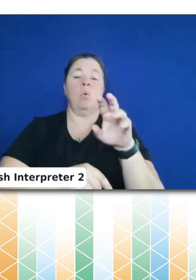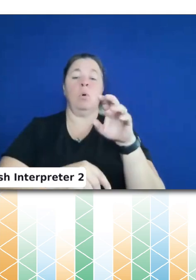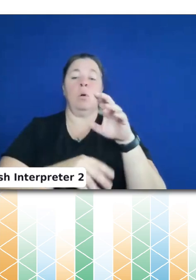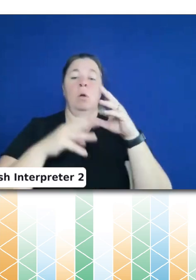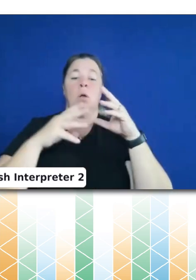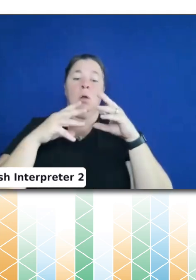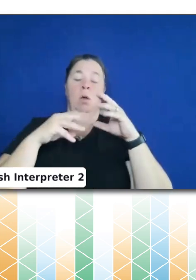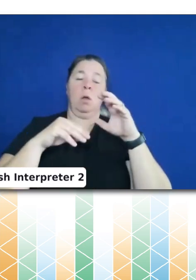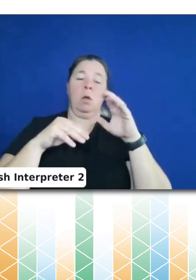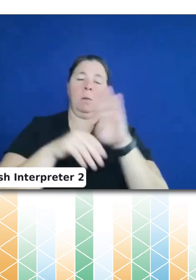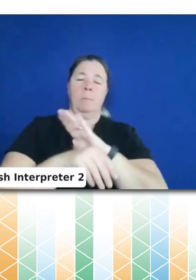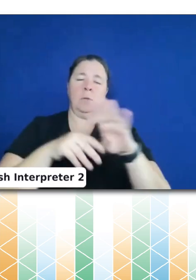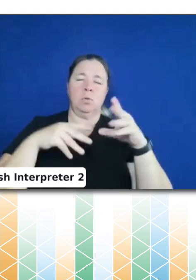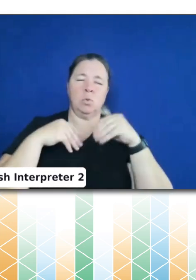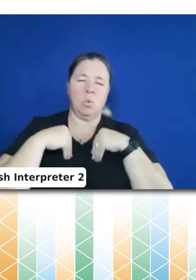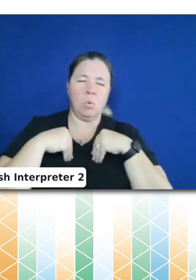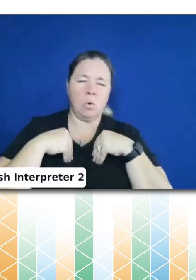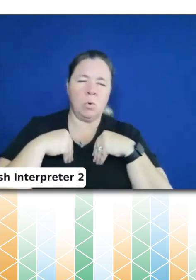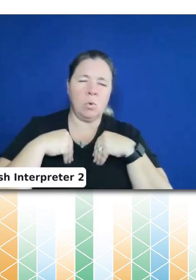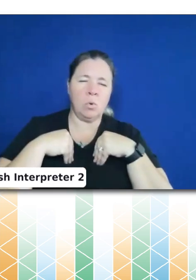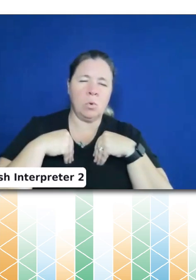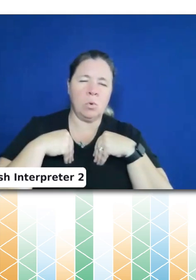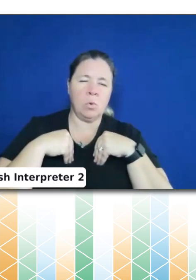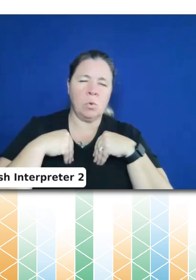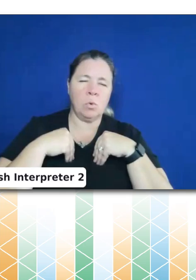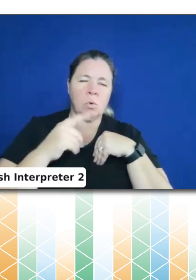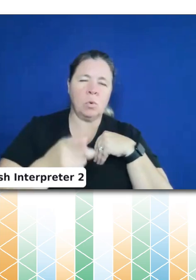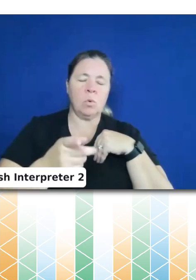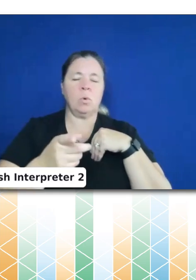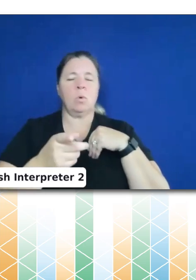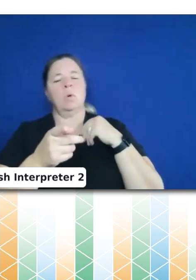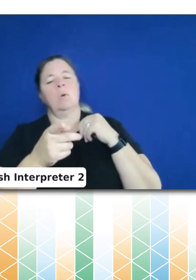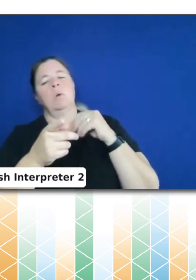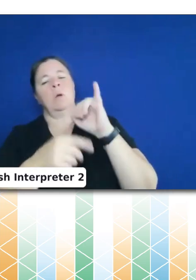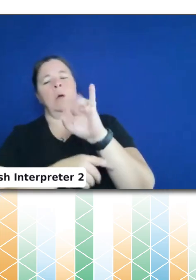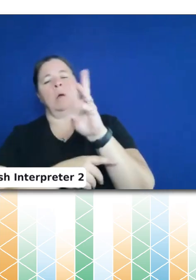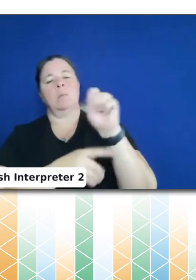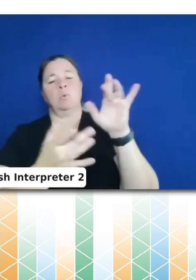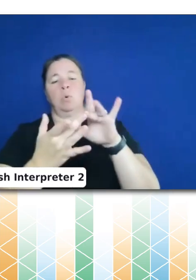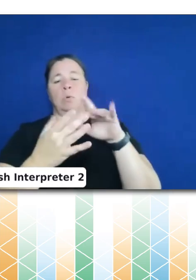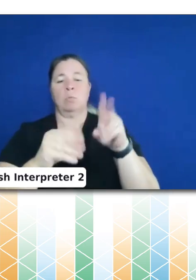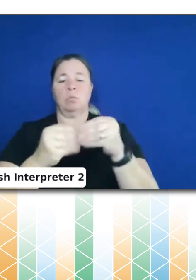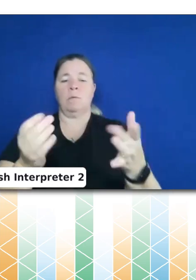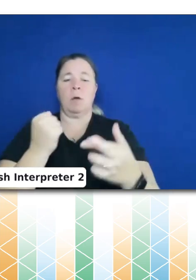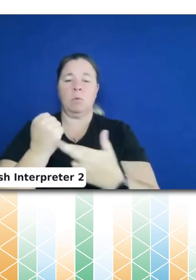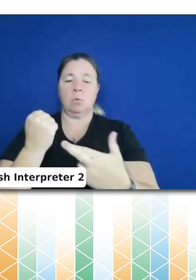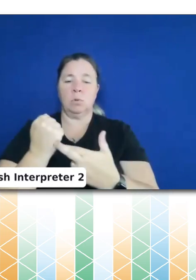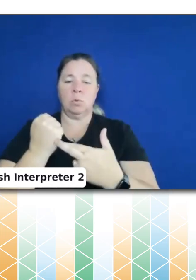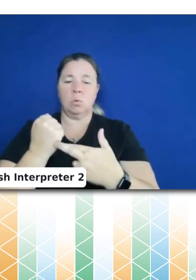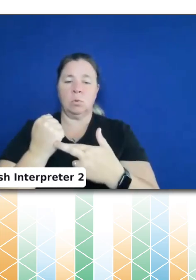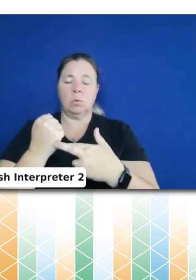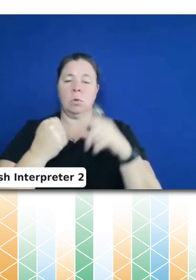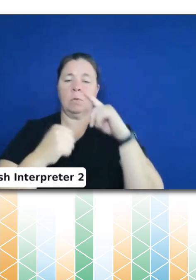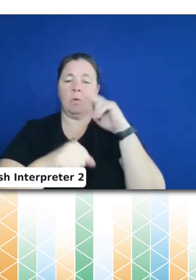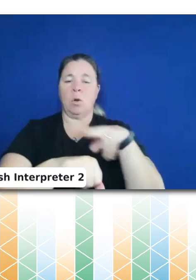Working here in Canada, uh, please reach out. Uh, and maybe IWSCC can help provide some resources for you, as CADA's national business group for veteran-Owned.